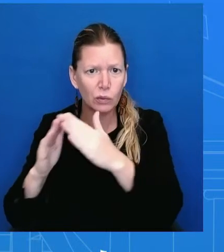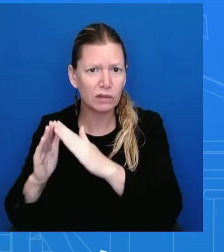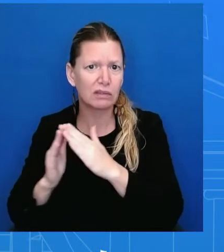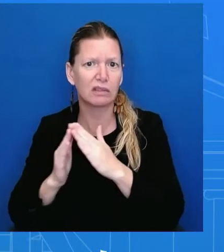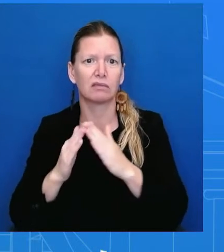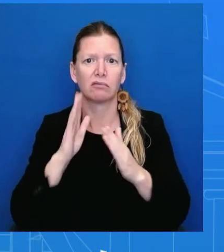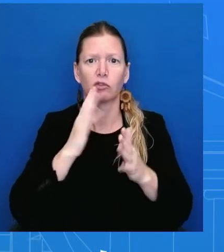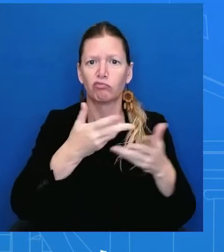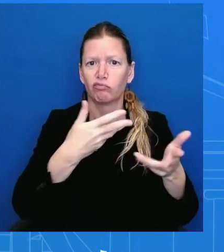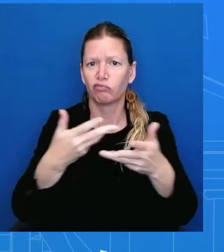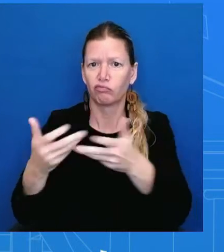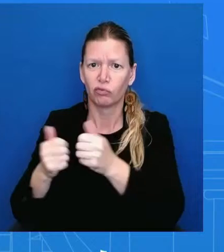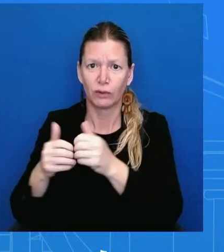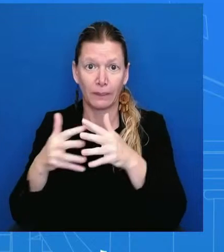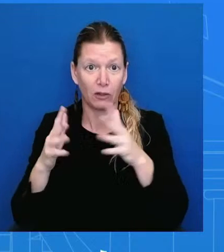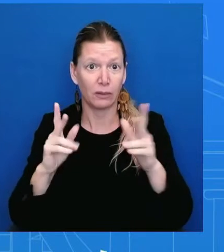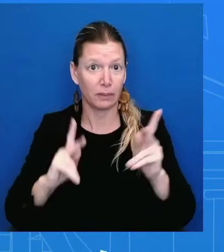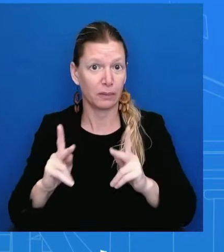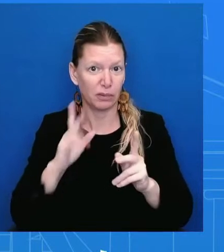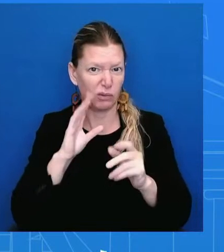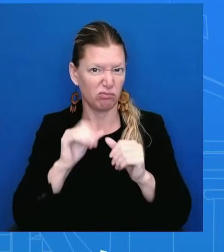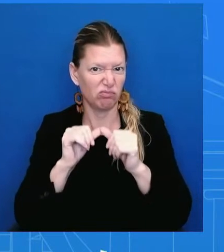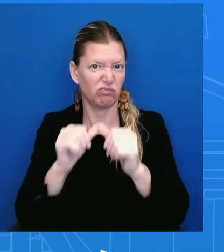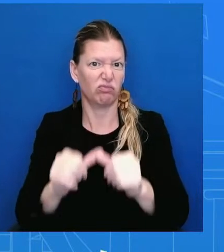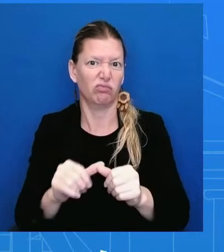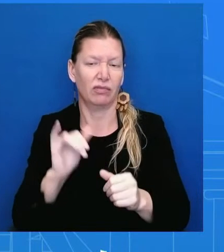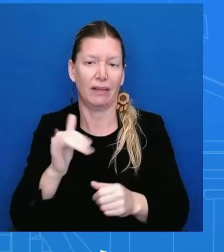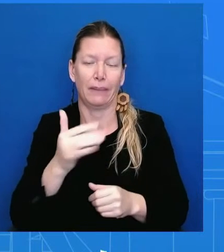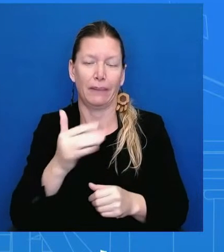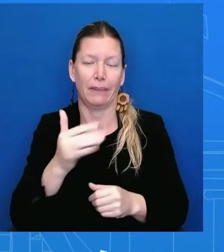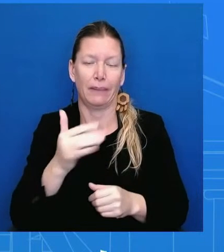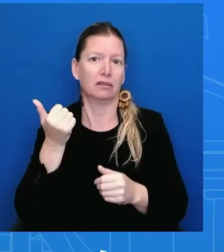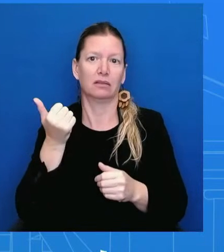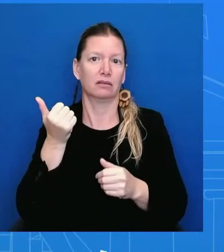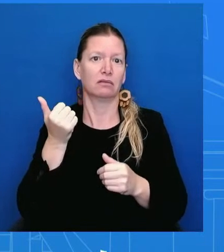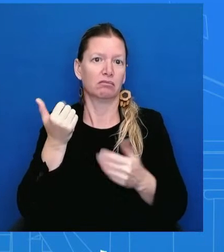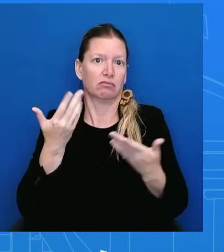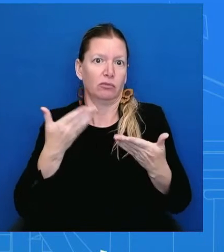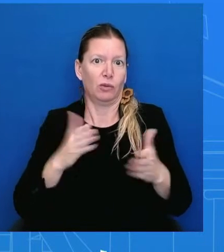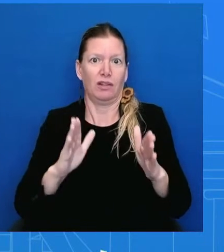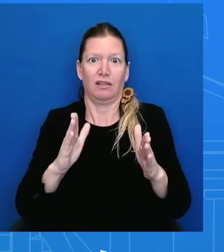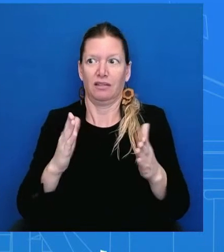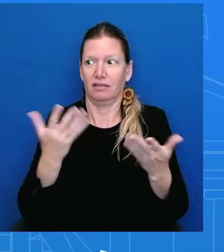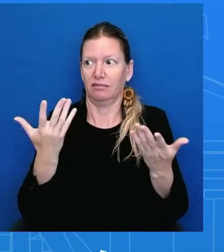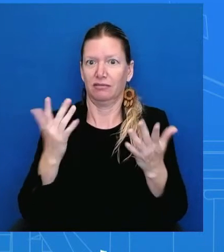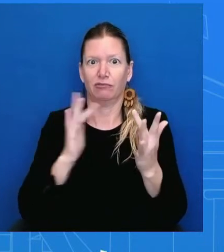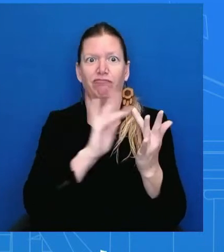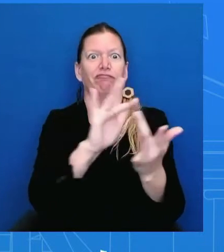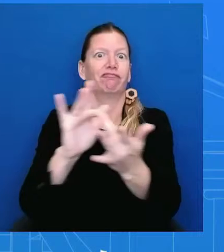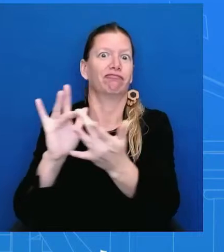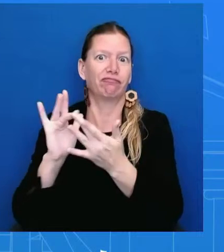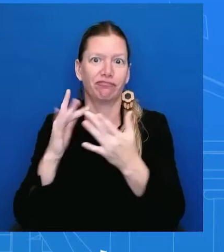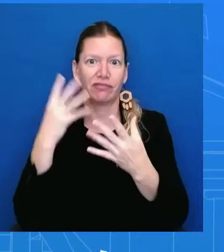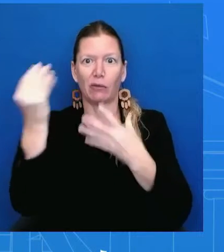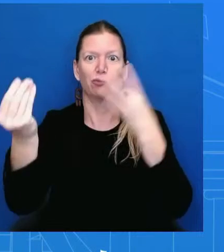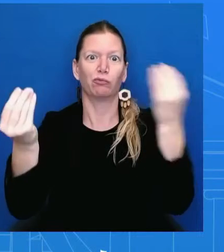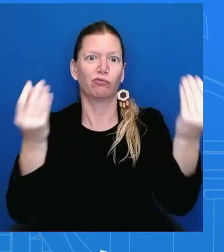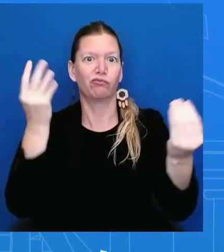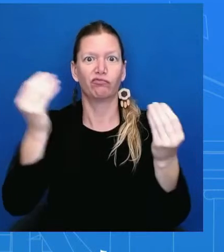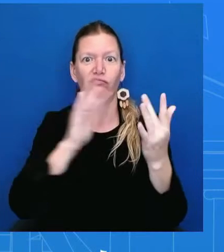And that's the best way to do this. That's the best way to get out there. That's the best way to make sure that you have your finger on the pulse and that the American gets --